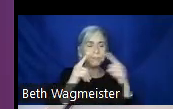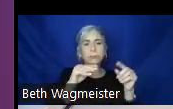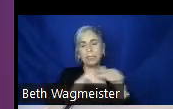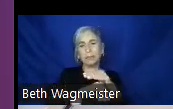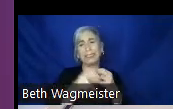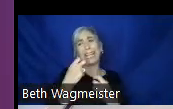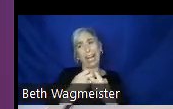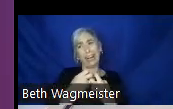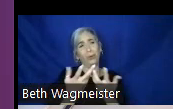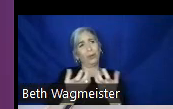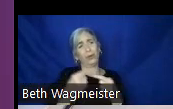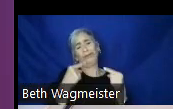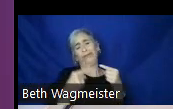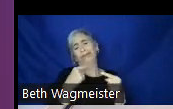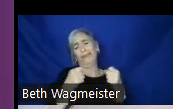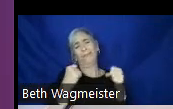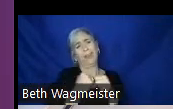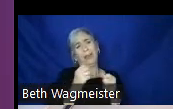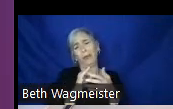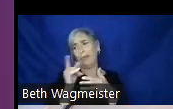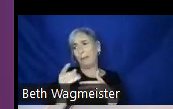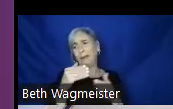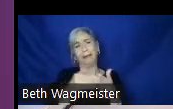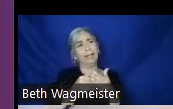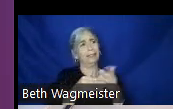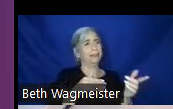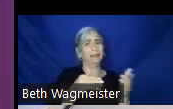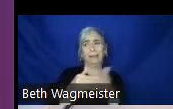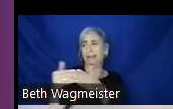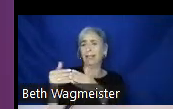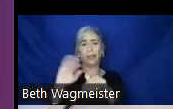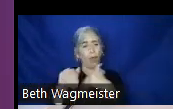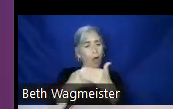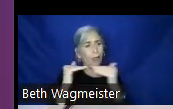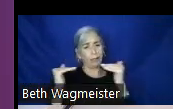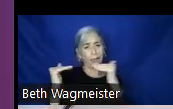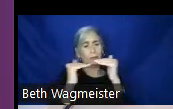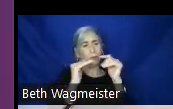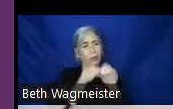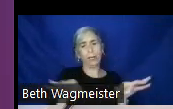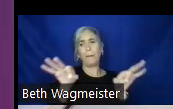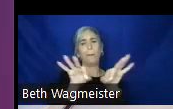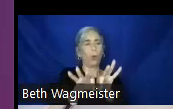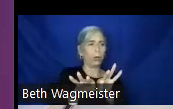don't want to fight one criterion against another. They're all equally important. All disabilities